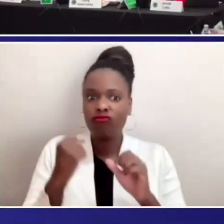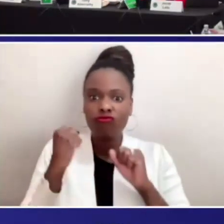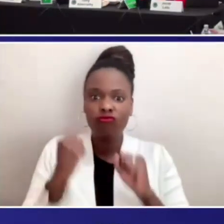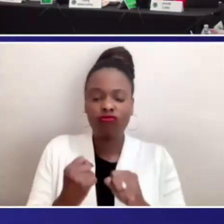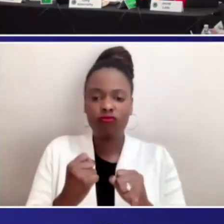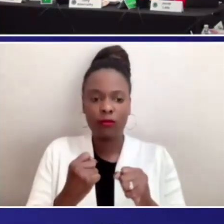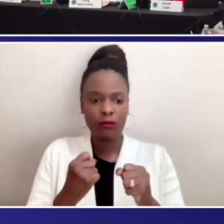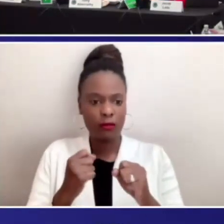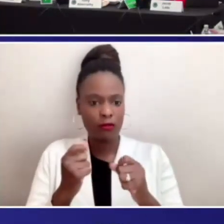properly here.